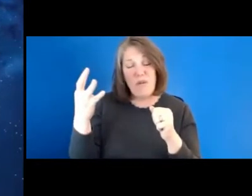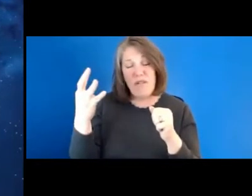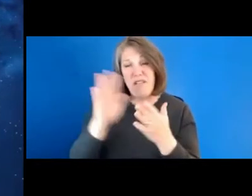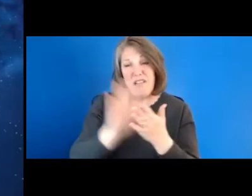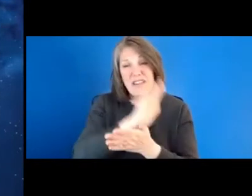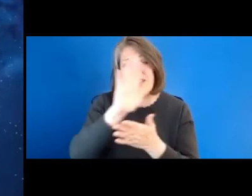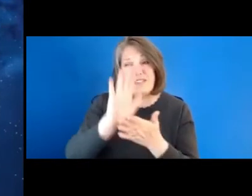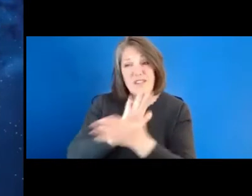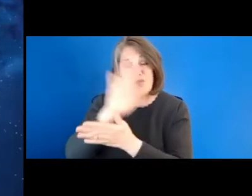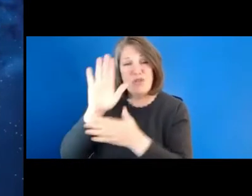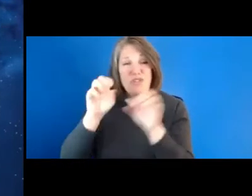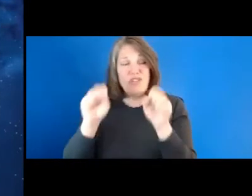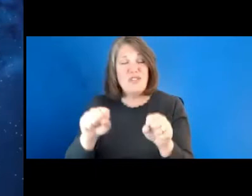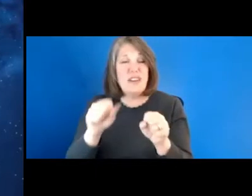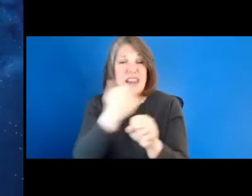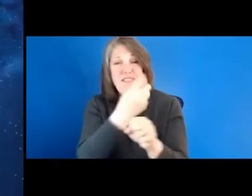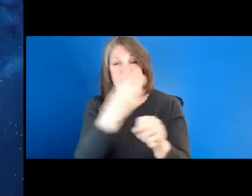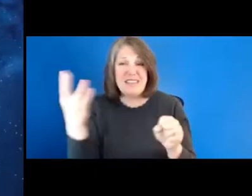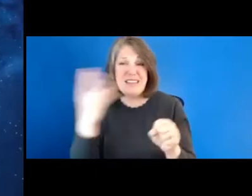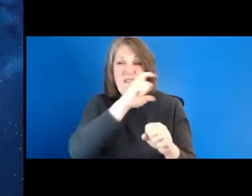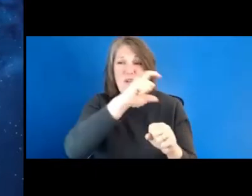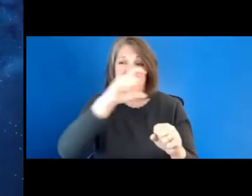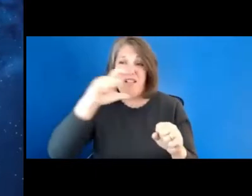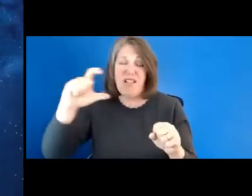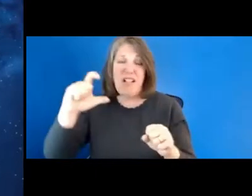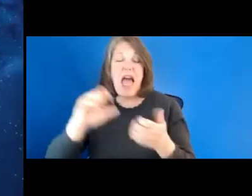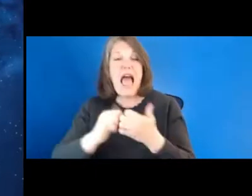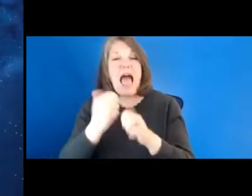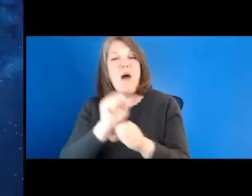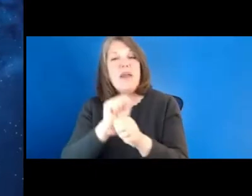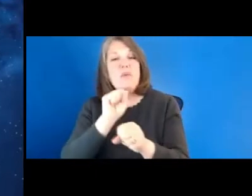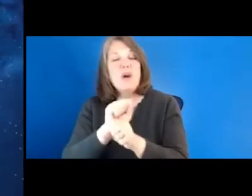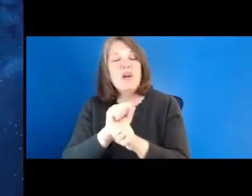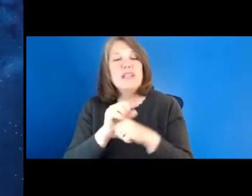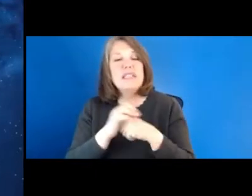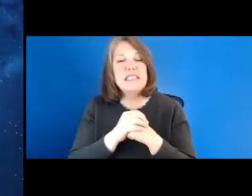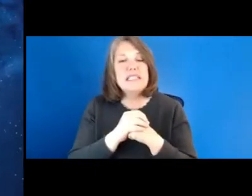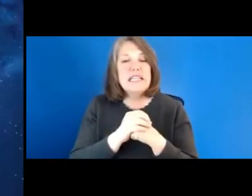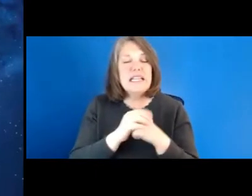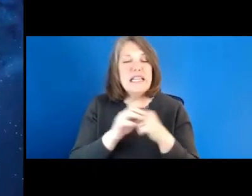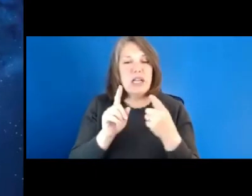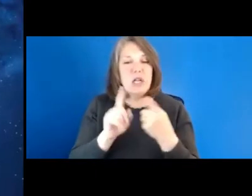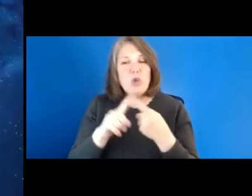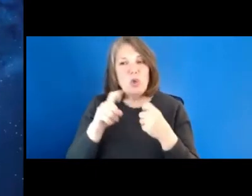17:06:51 have a number of logos. The way that it works is to load the logo, you click